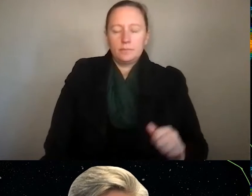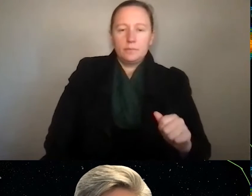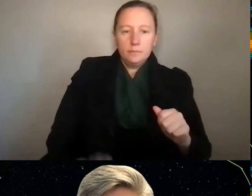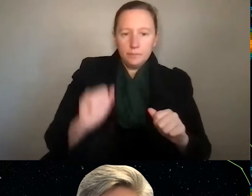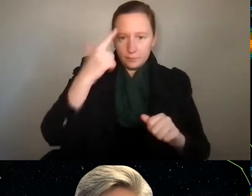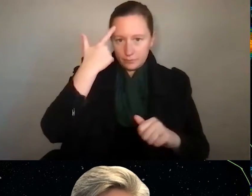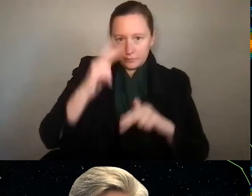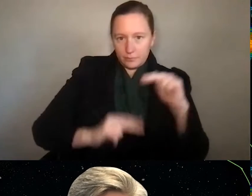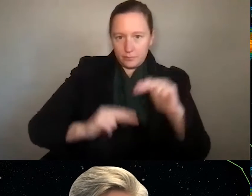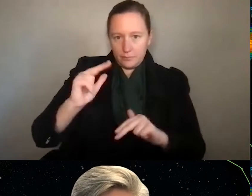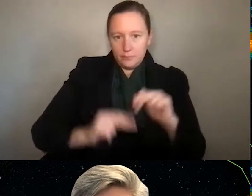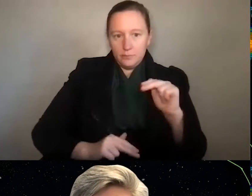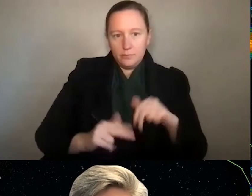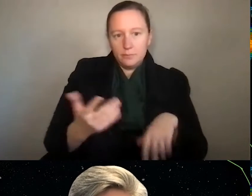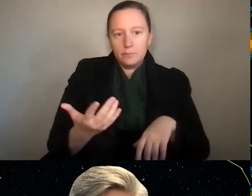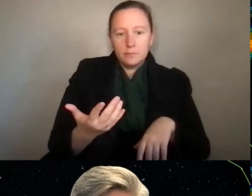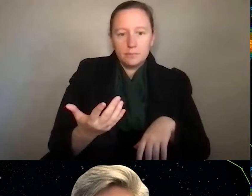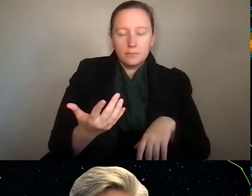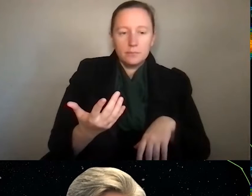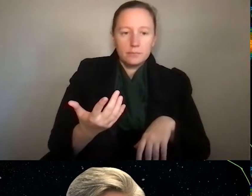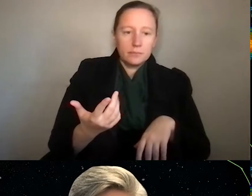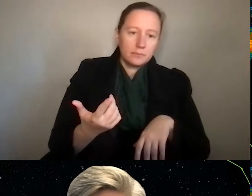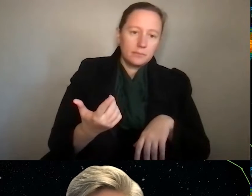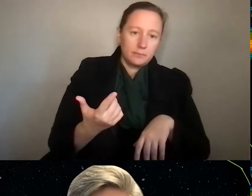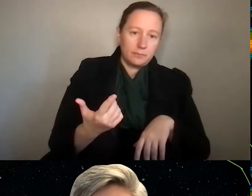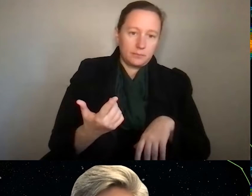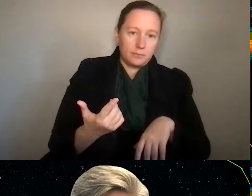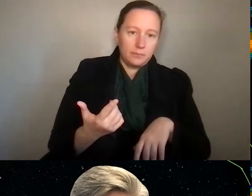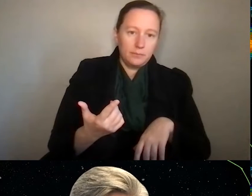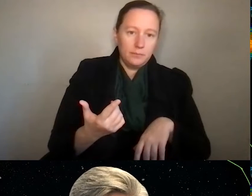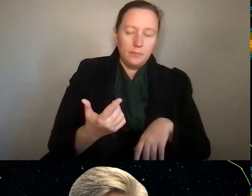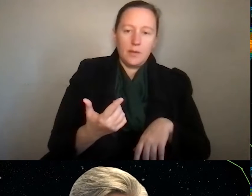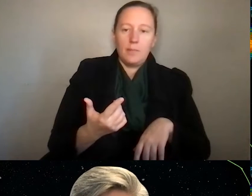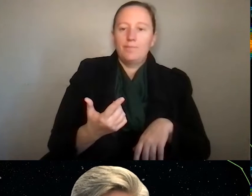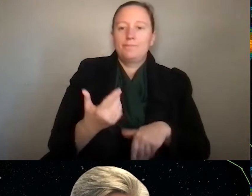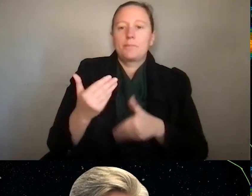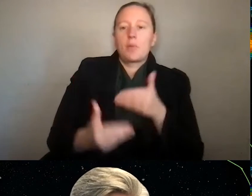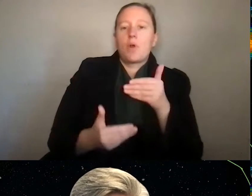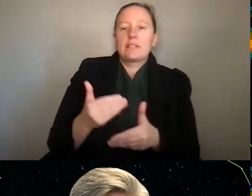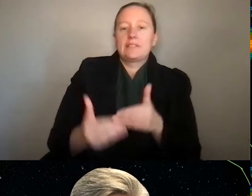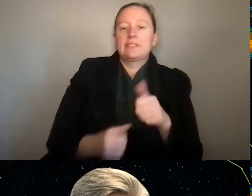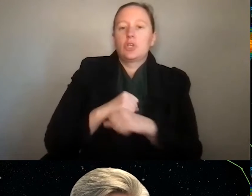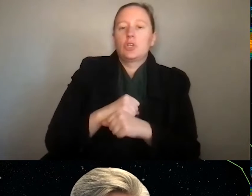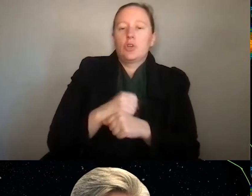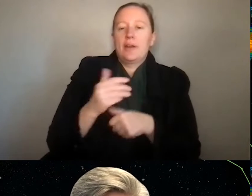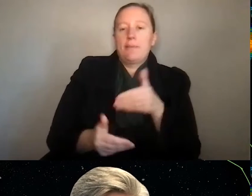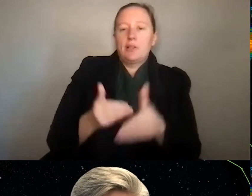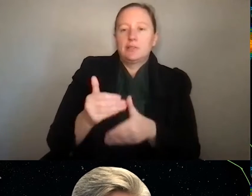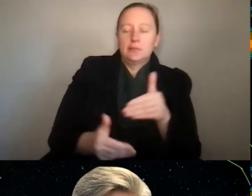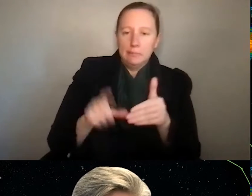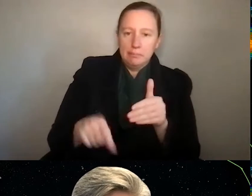so there are security protocols that have to be followed.